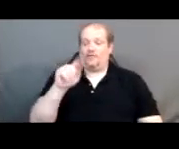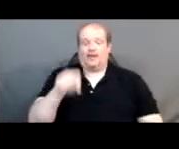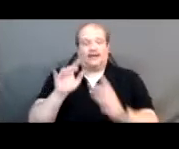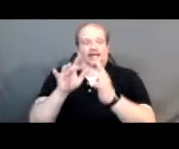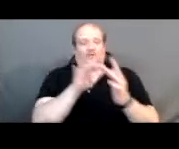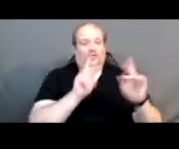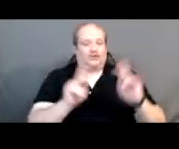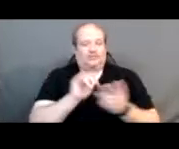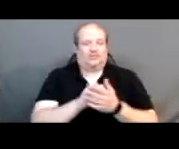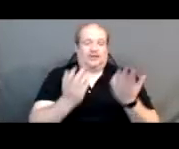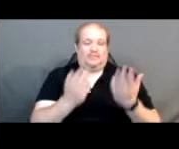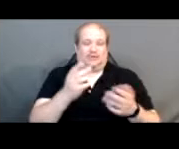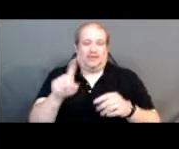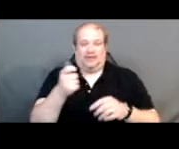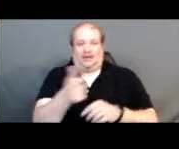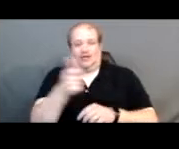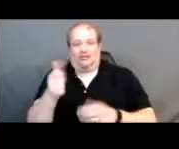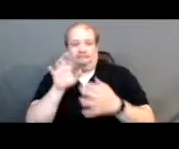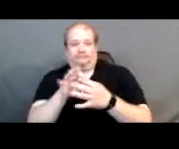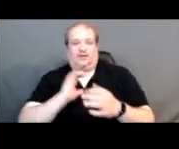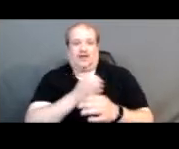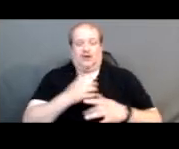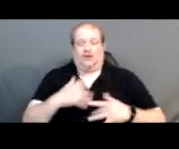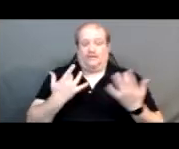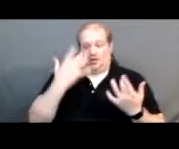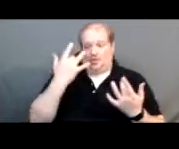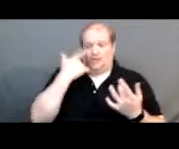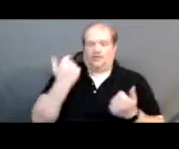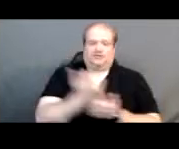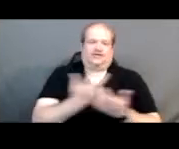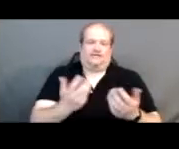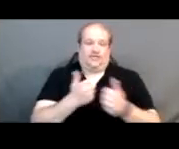might not otherwise be able to make our events because of everything from distance, to immune